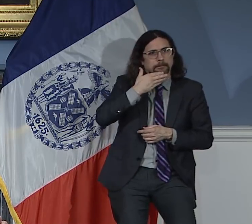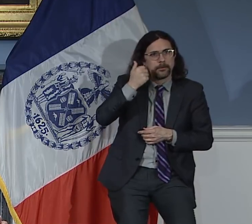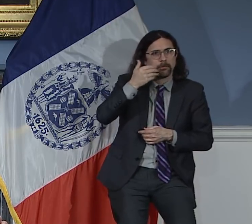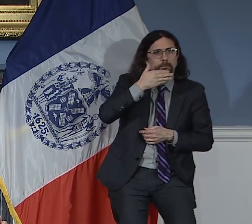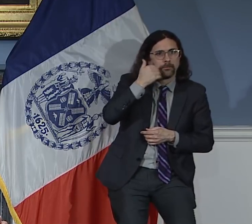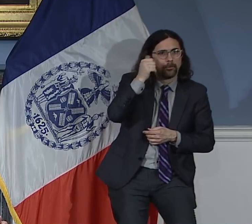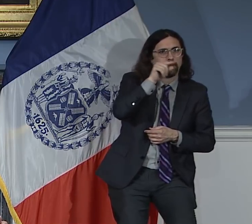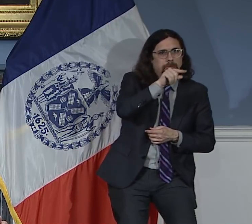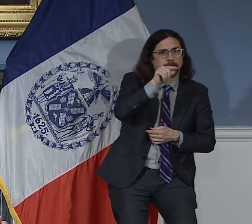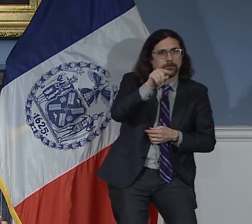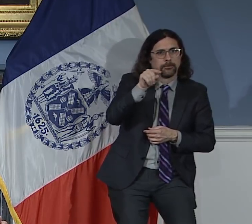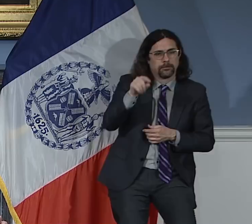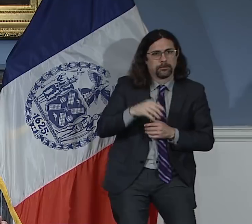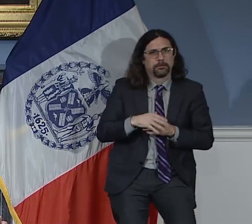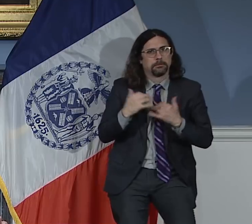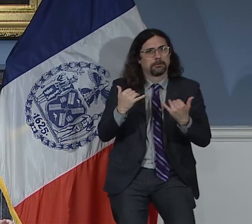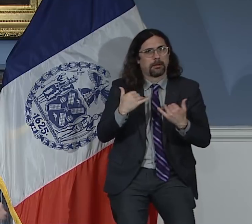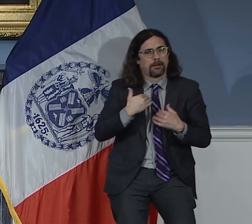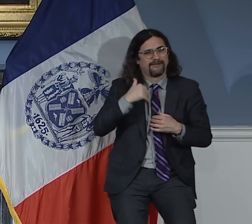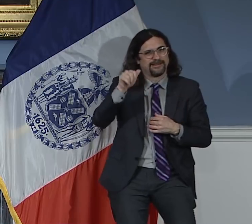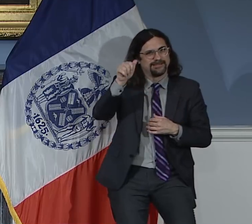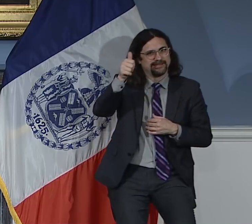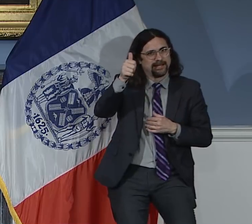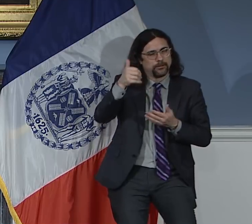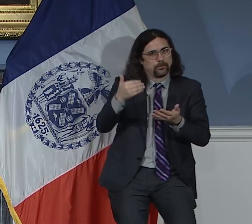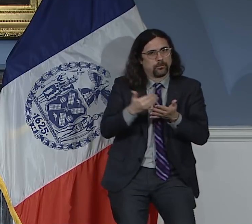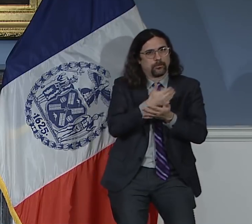TESTING CAPACITY. TRHEERE A NTE NEW